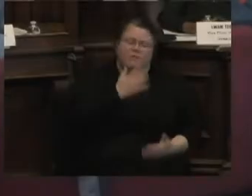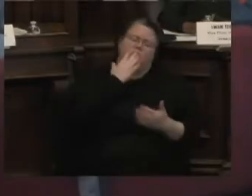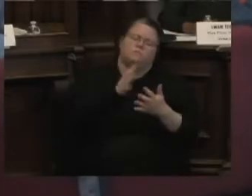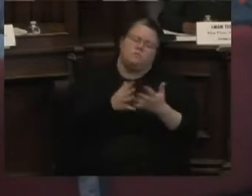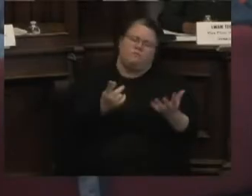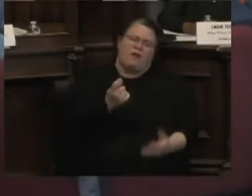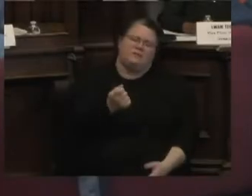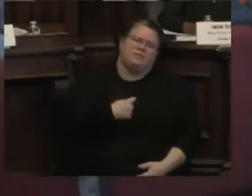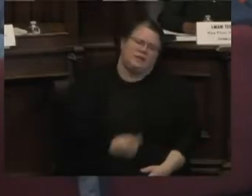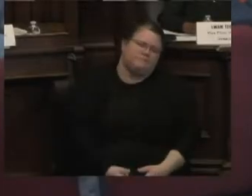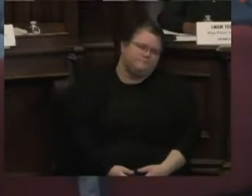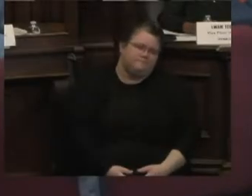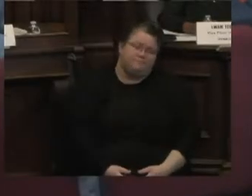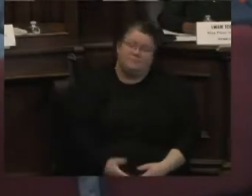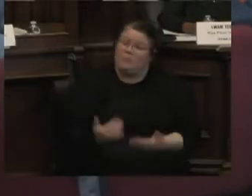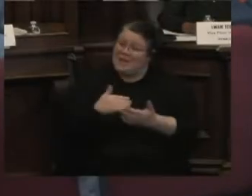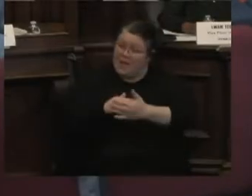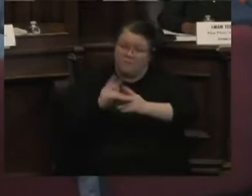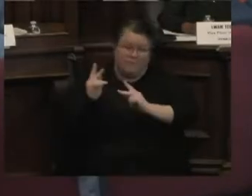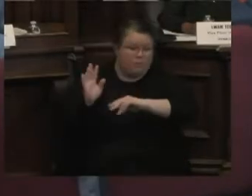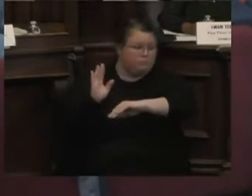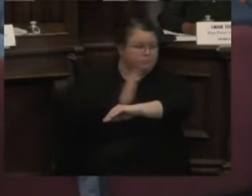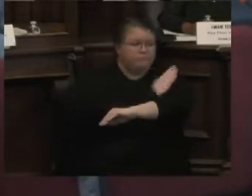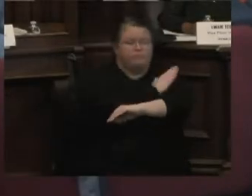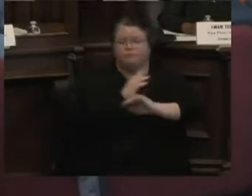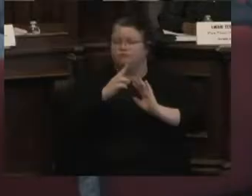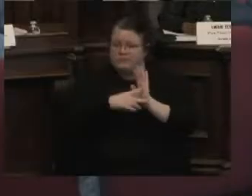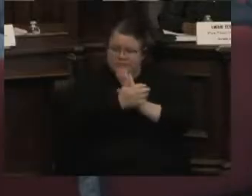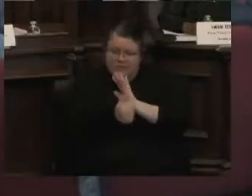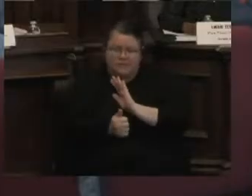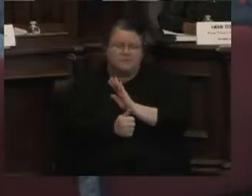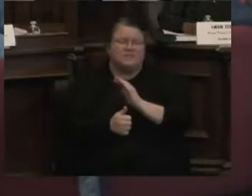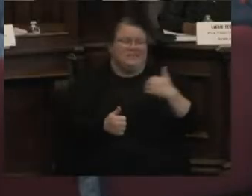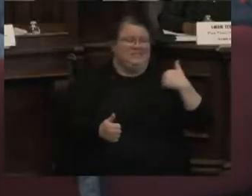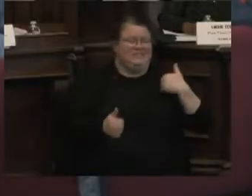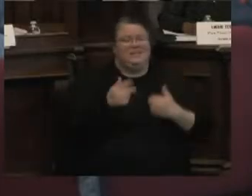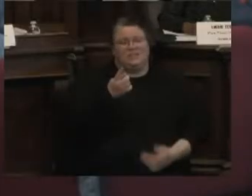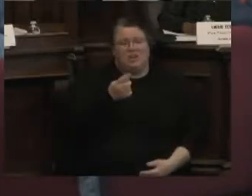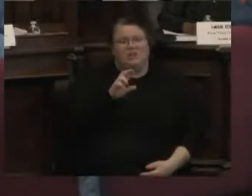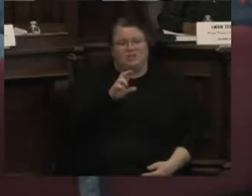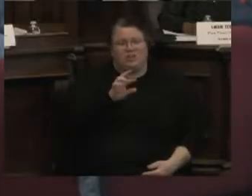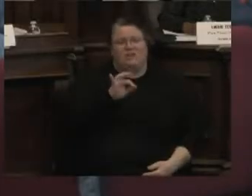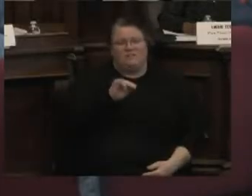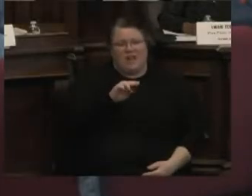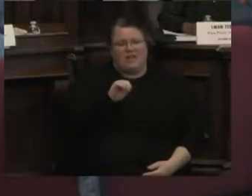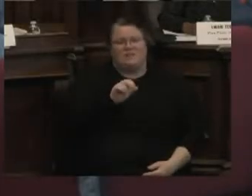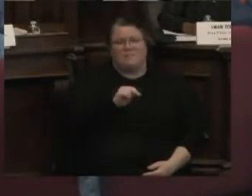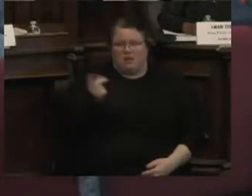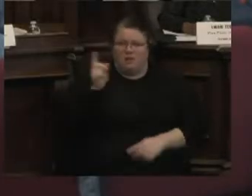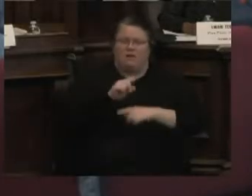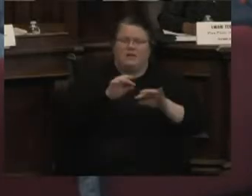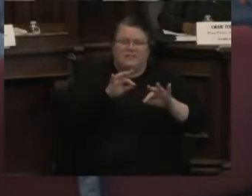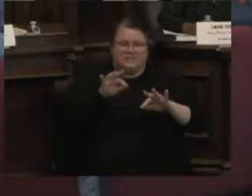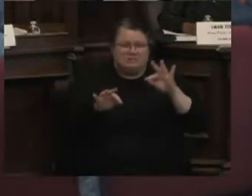thank you for that question, because it is important because